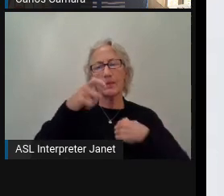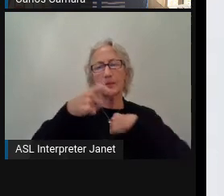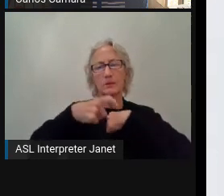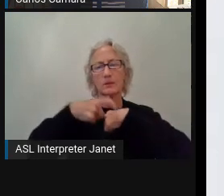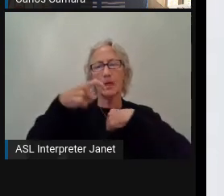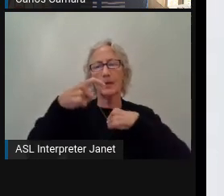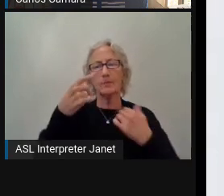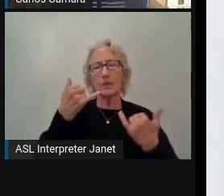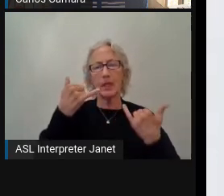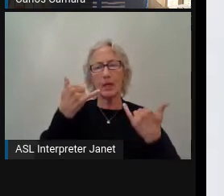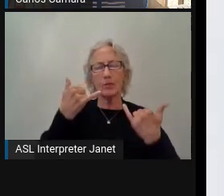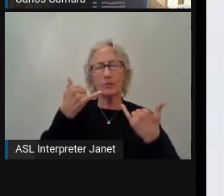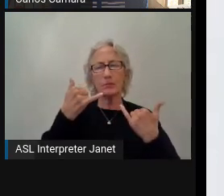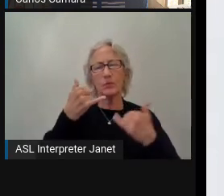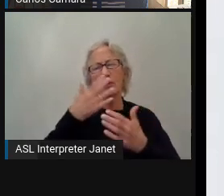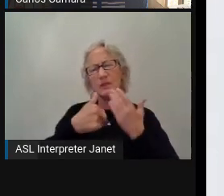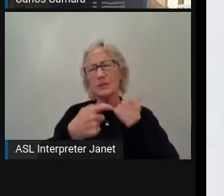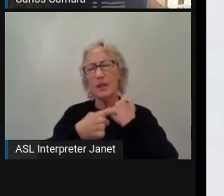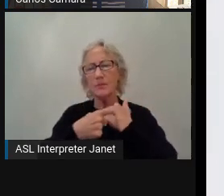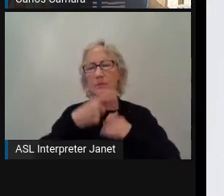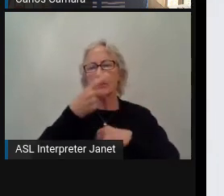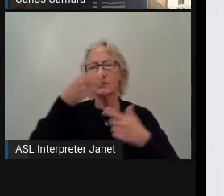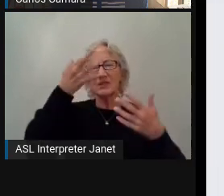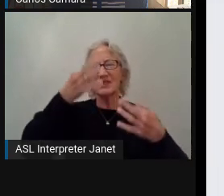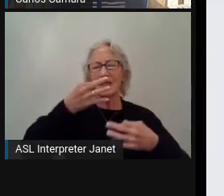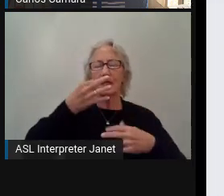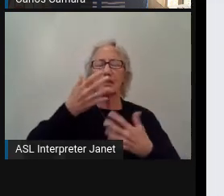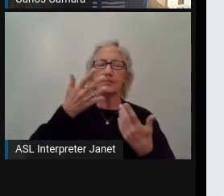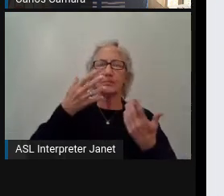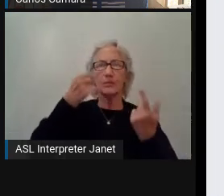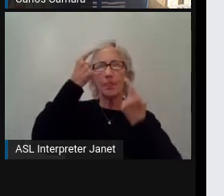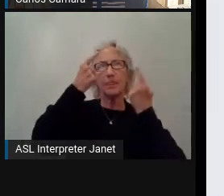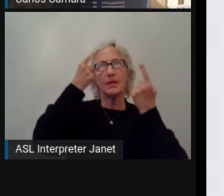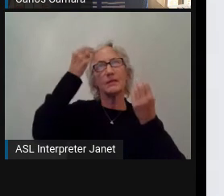At some point, we started to think about Joomla 4.